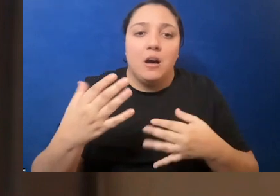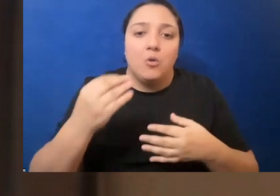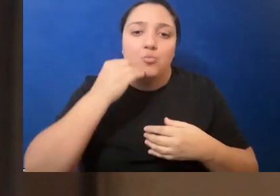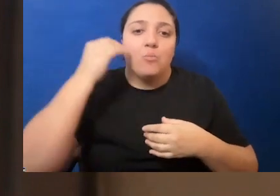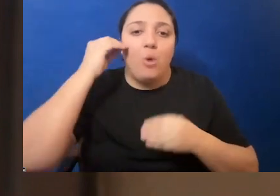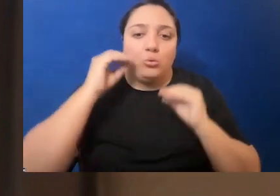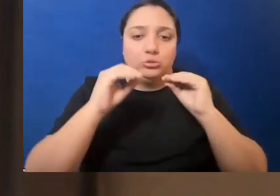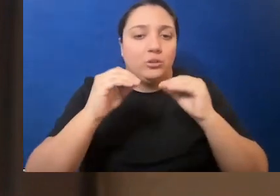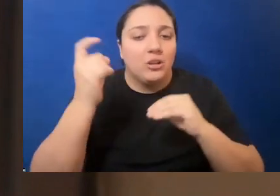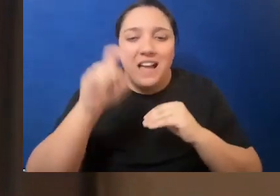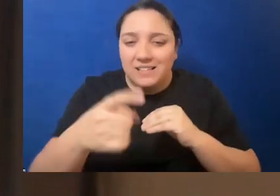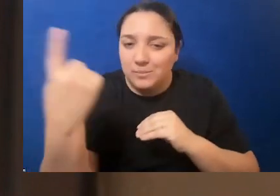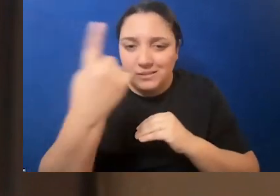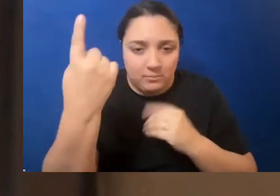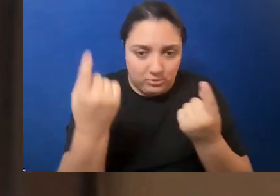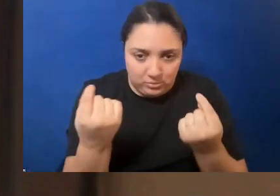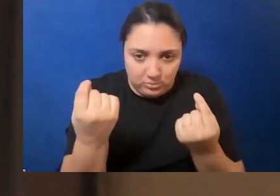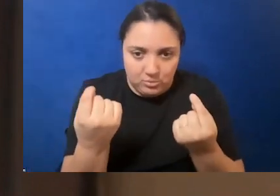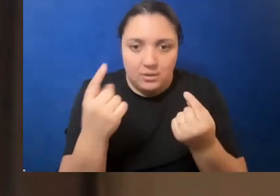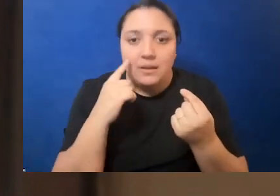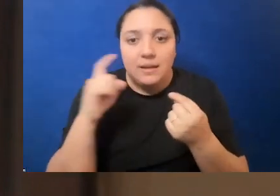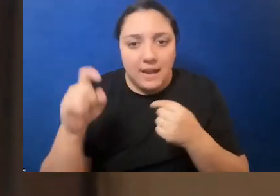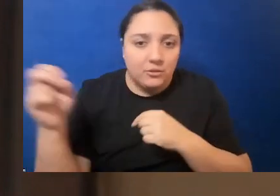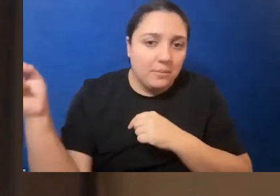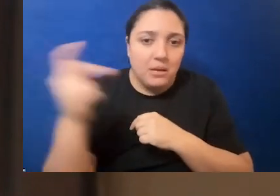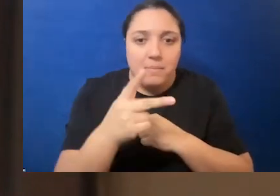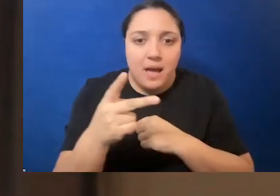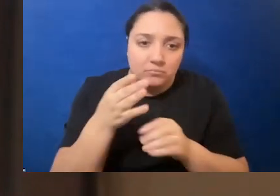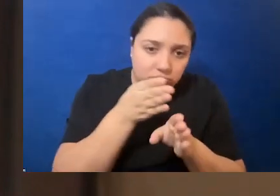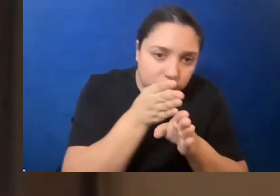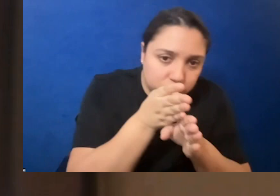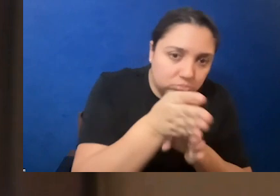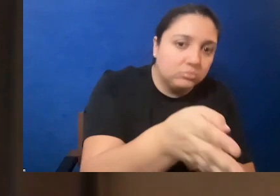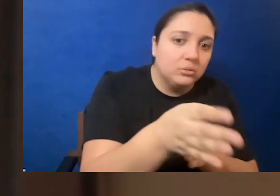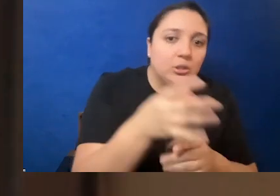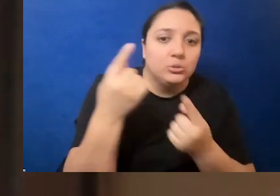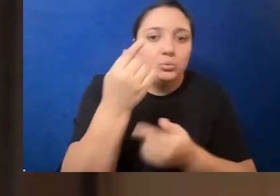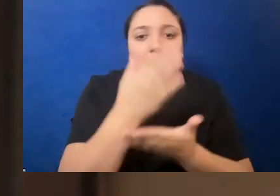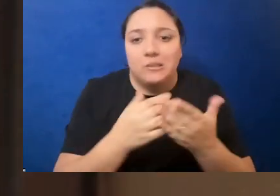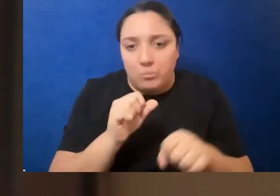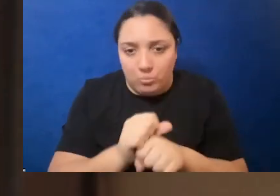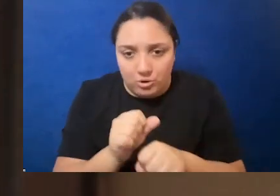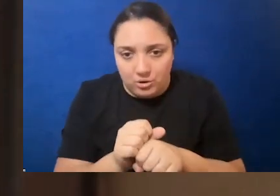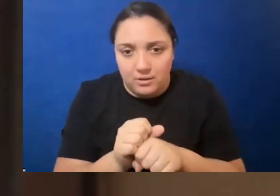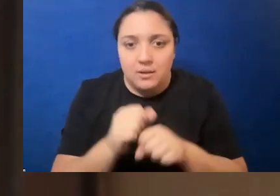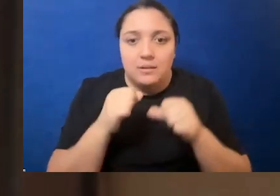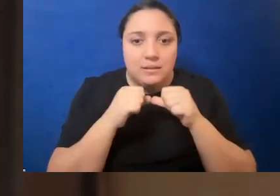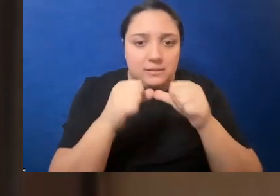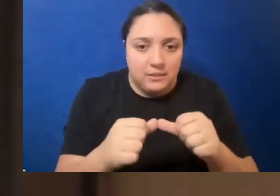SOMETHING THAT WE CAN DO AND WE HAVE TO GET THE KID BACK ON TRACK TO AT LEAST GET SOME WORK DONE AND CONTINUE THEIR EDUCATION.